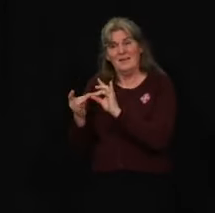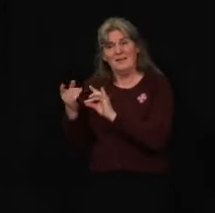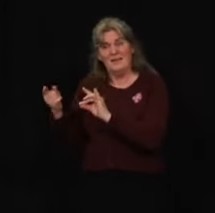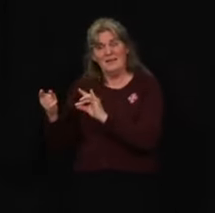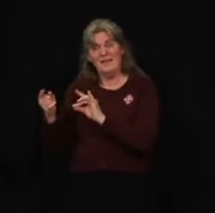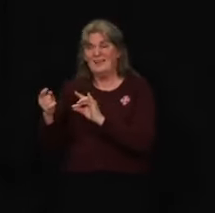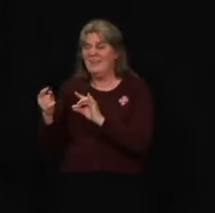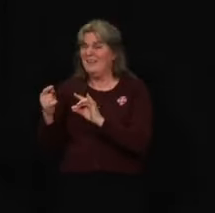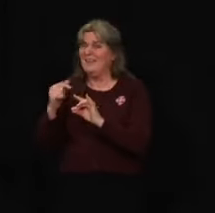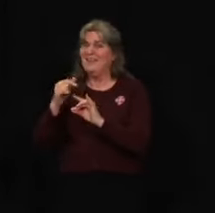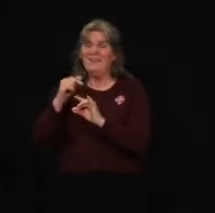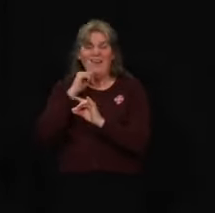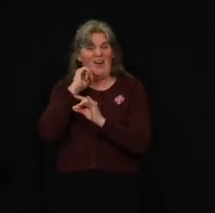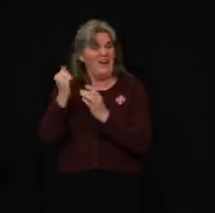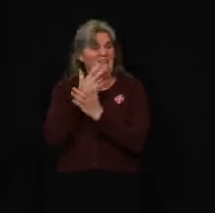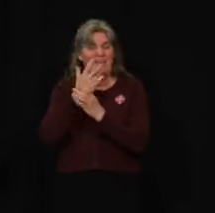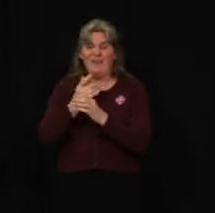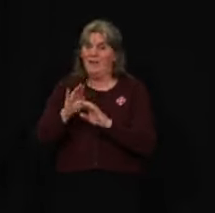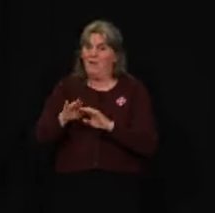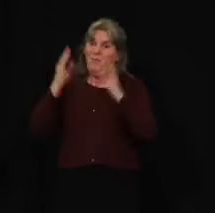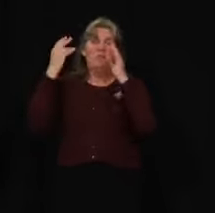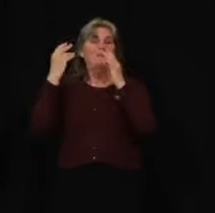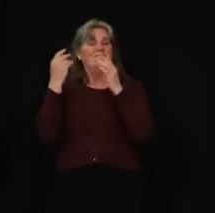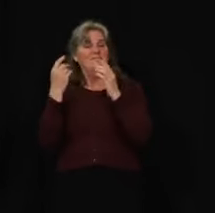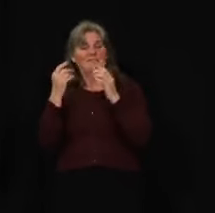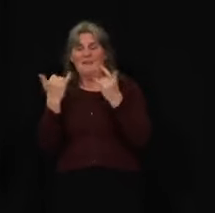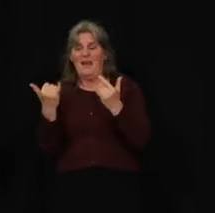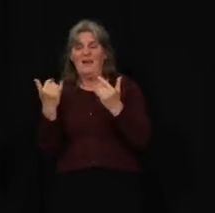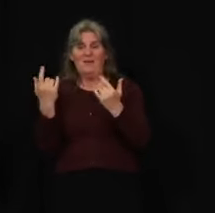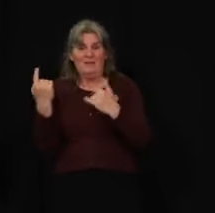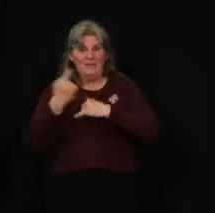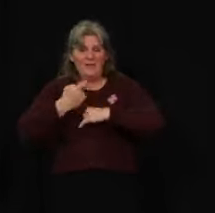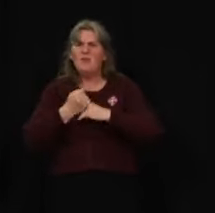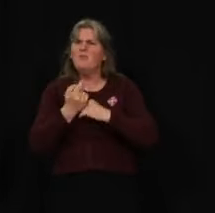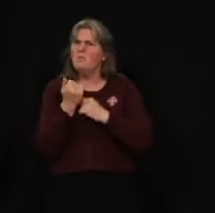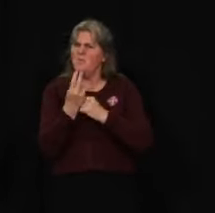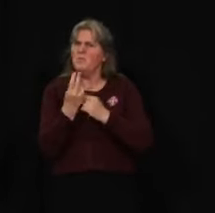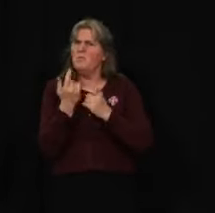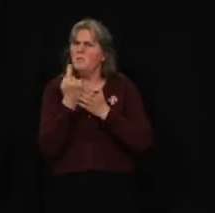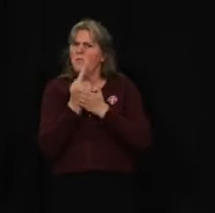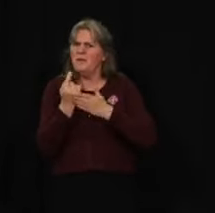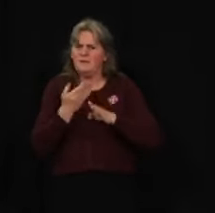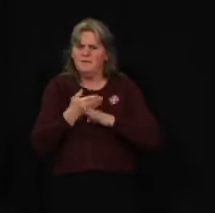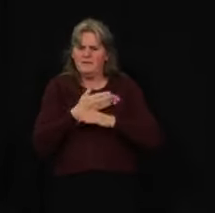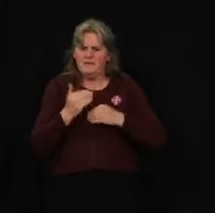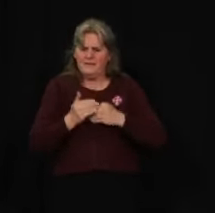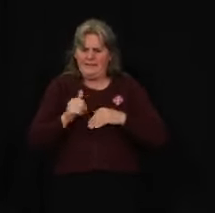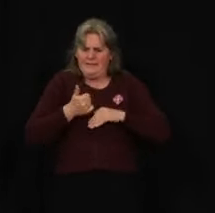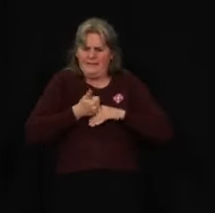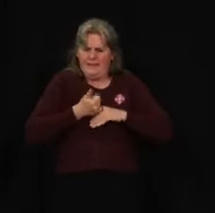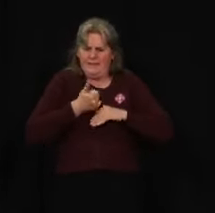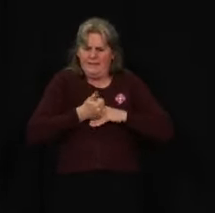on phone calls and texts, I am pleased that each of those governments are following the